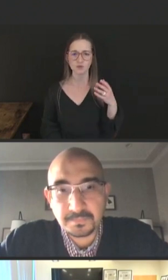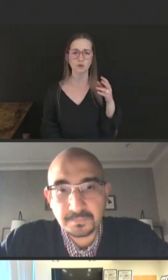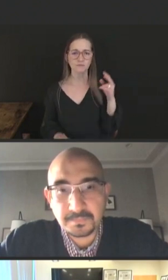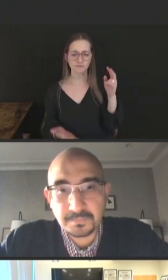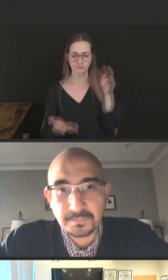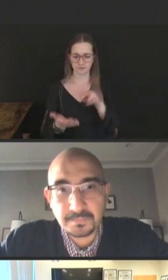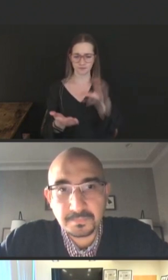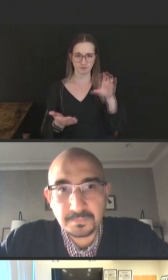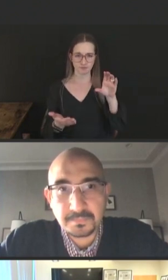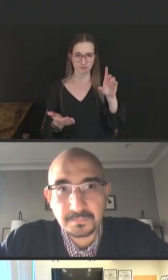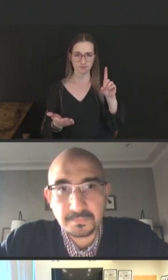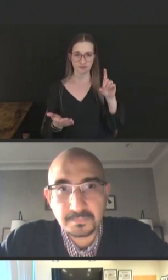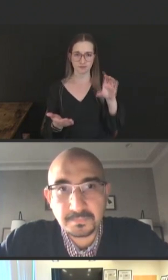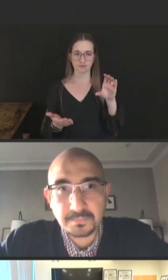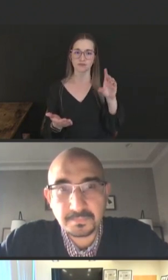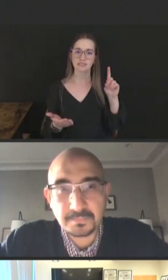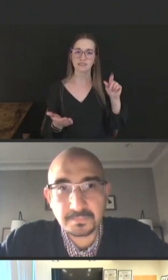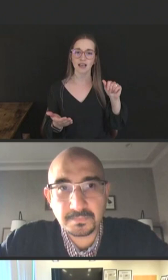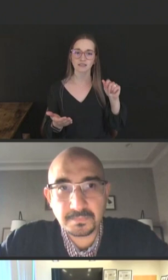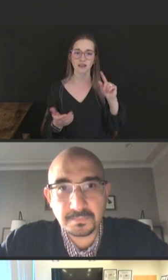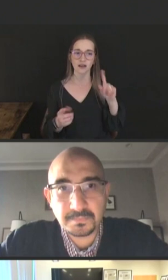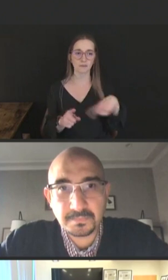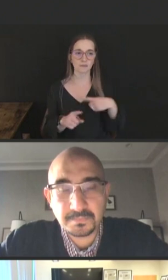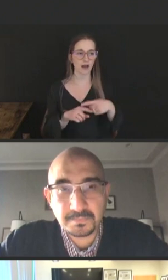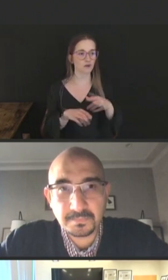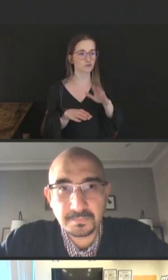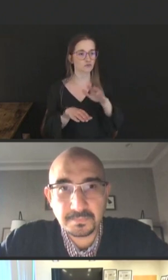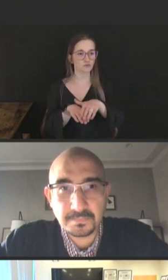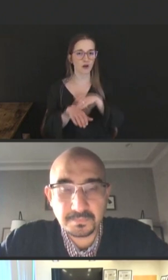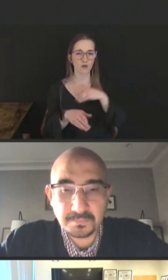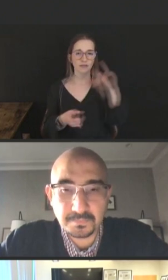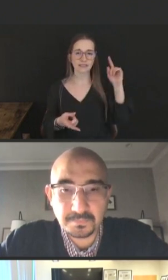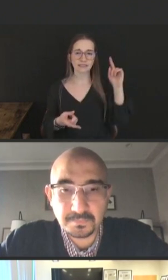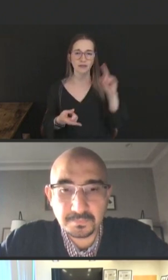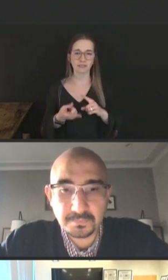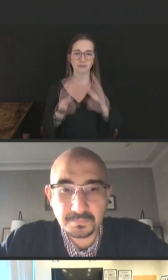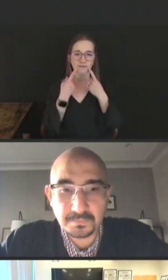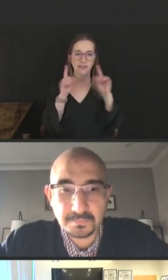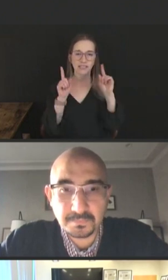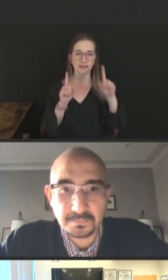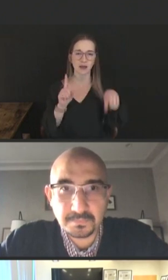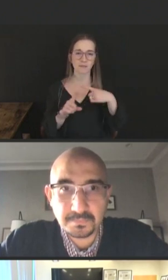slowly diminishing effectiveness against severe outcomes, hospitalization and such,